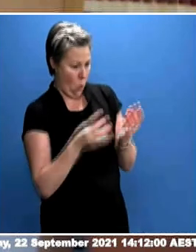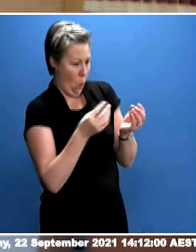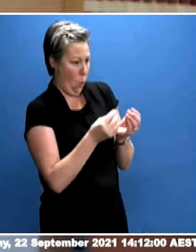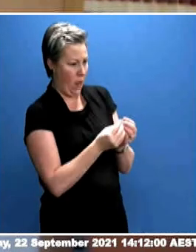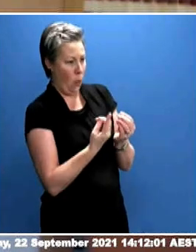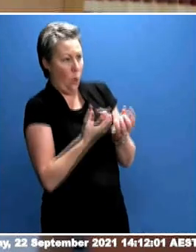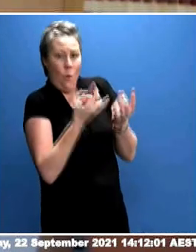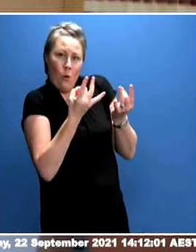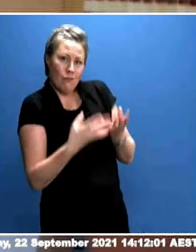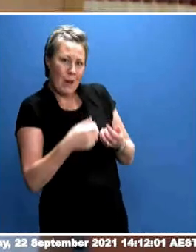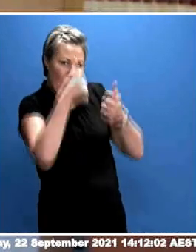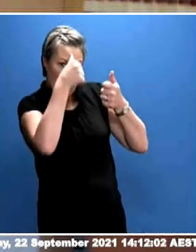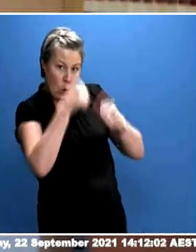are, you know, assessed as being safe.